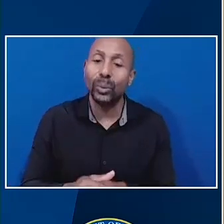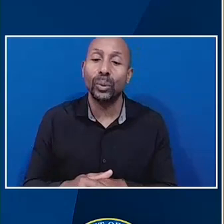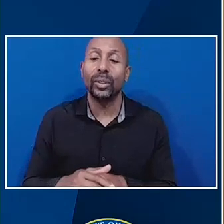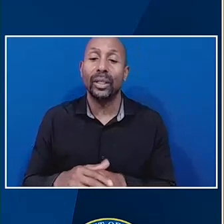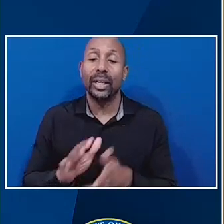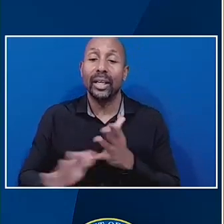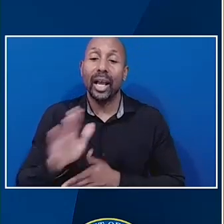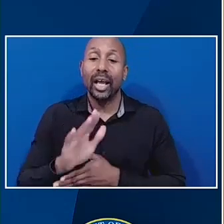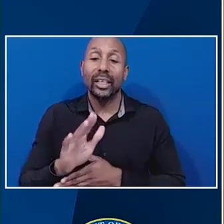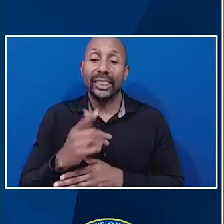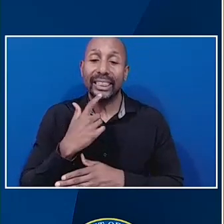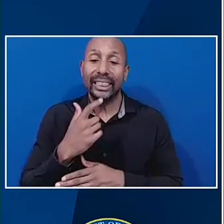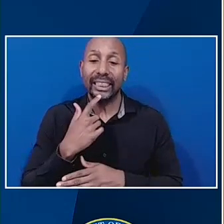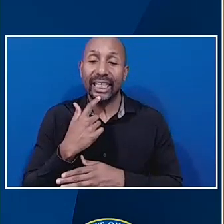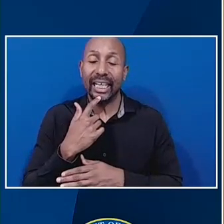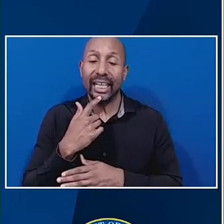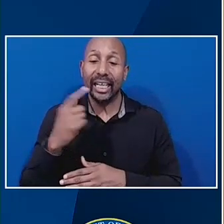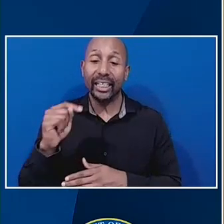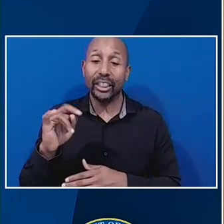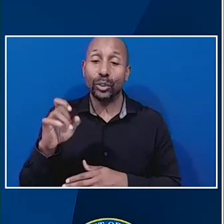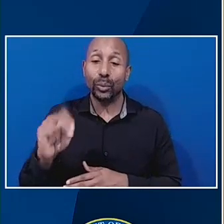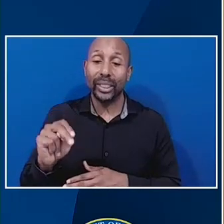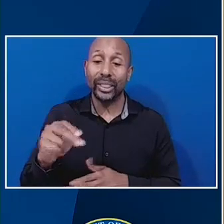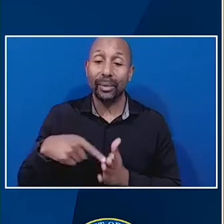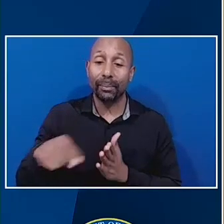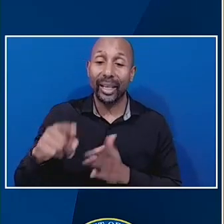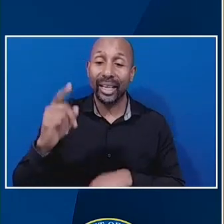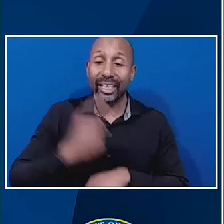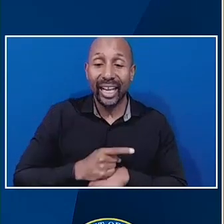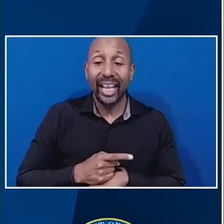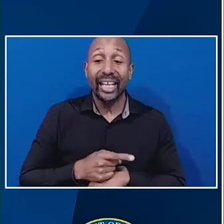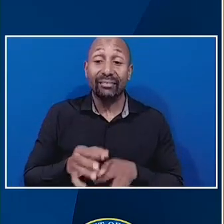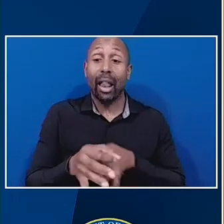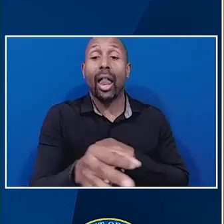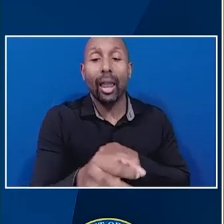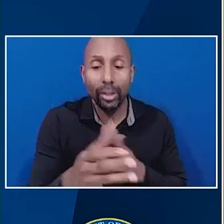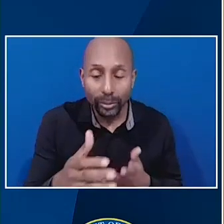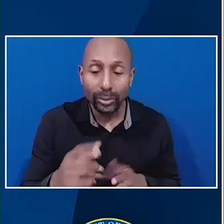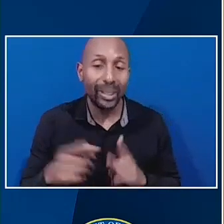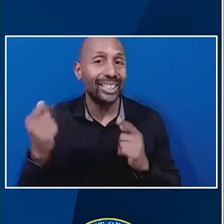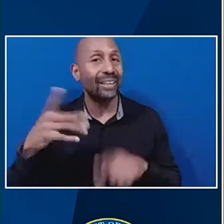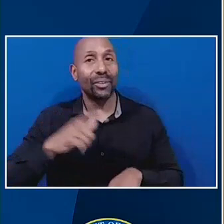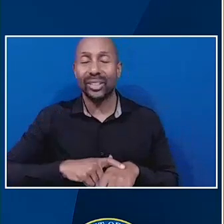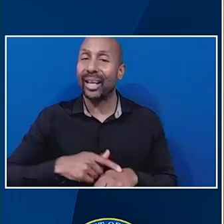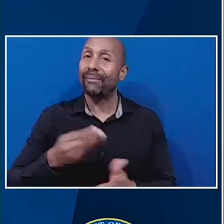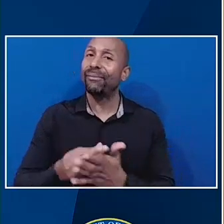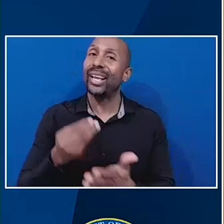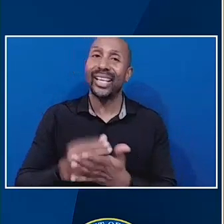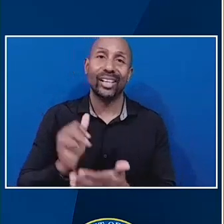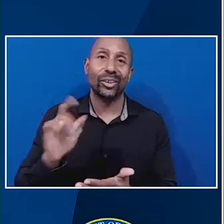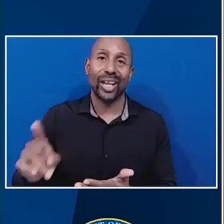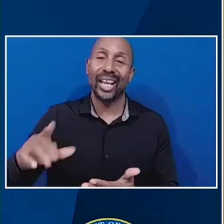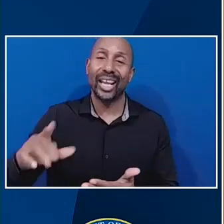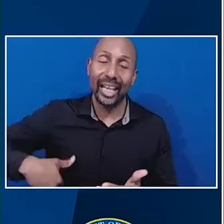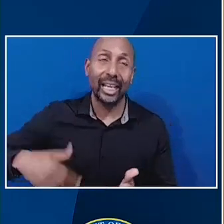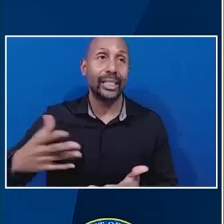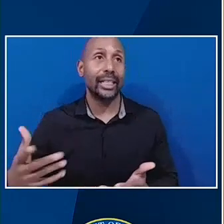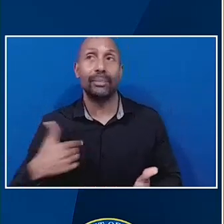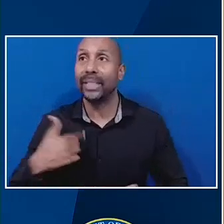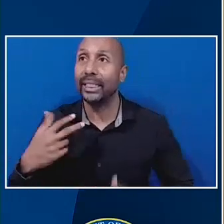getting books and other materials we need for classes. Several times my financial aid has been late and I've gotten significantly behind. Even when it's on time, I have to pay full